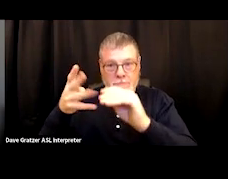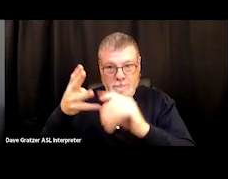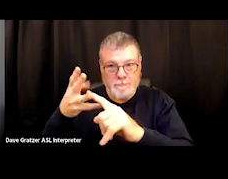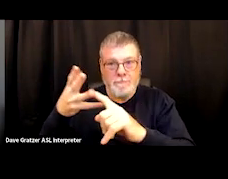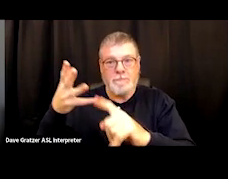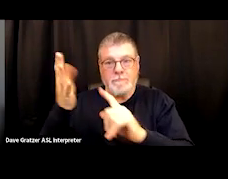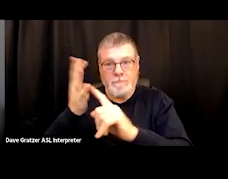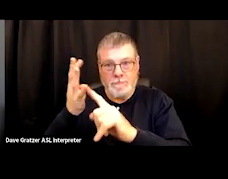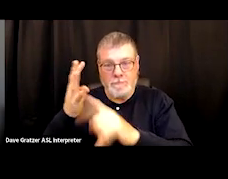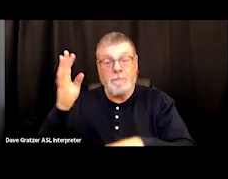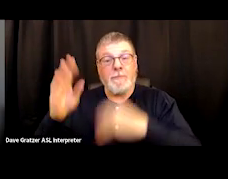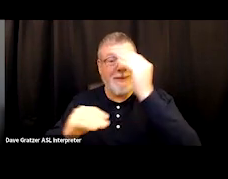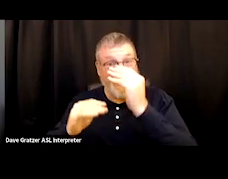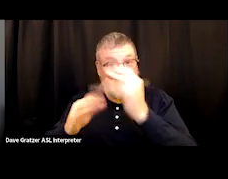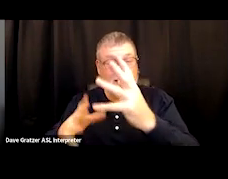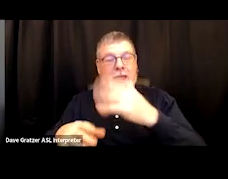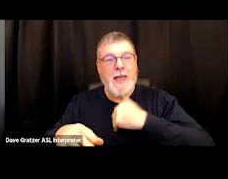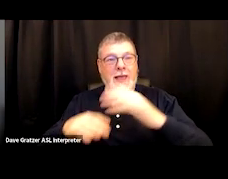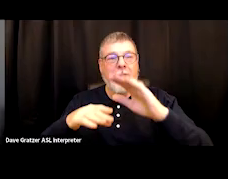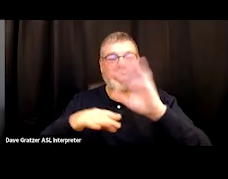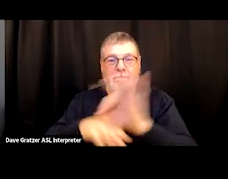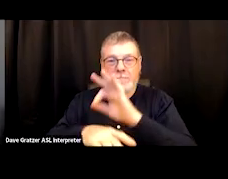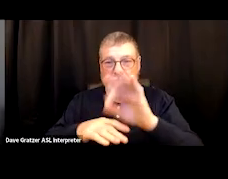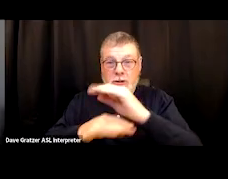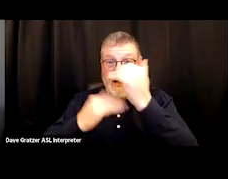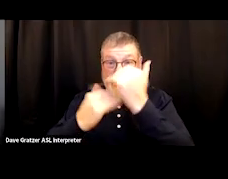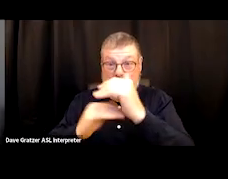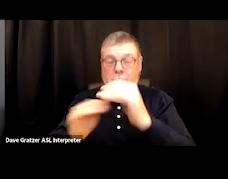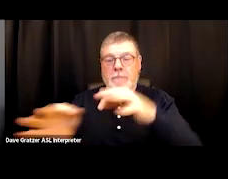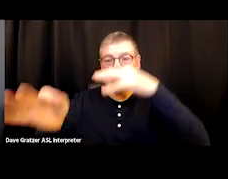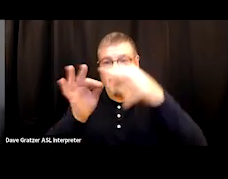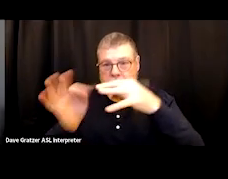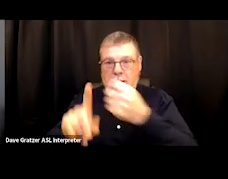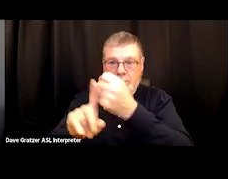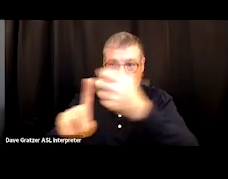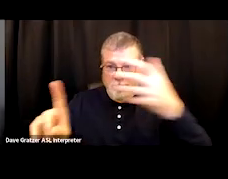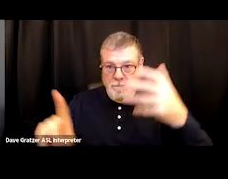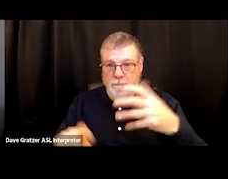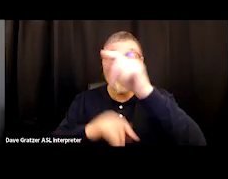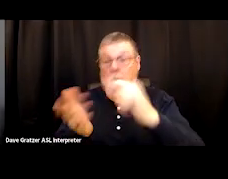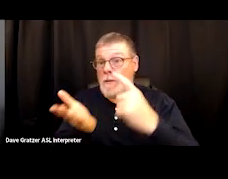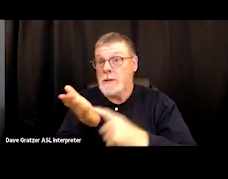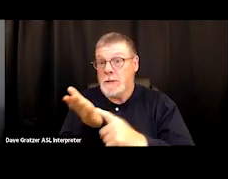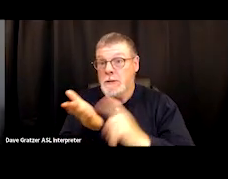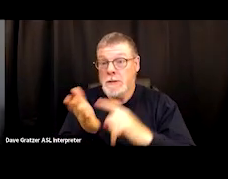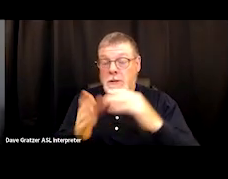Provide context for the applicant's functional limitations, and you can discuss their functional limitations.